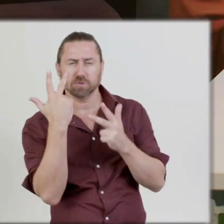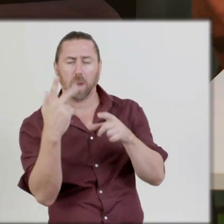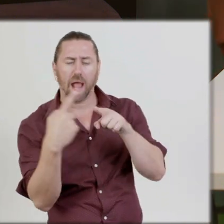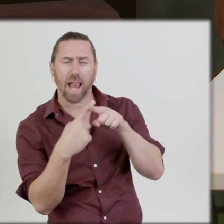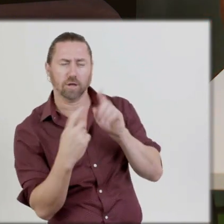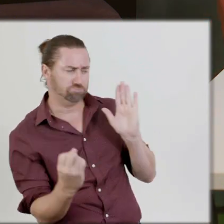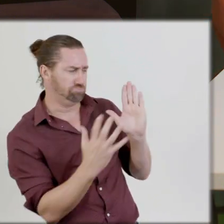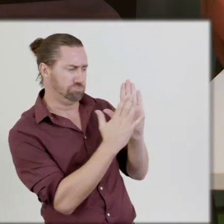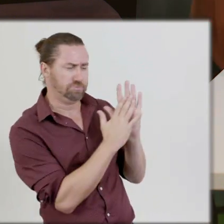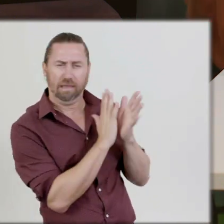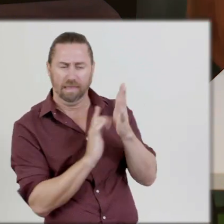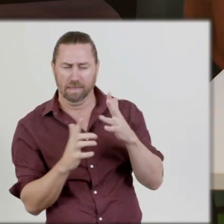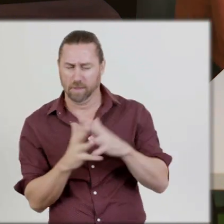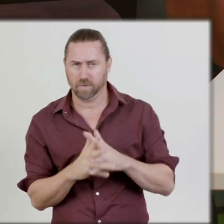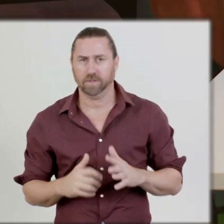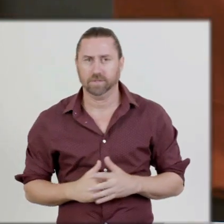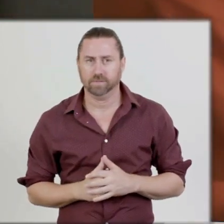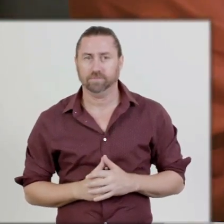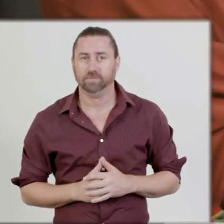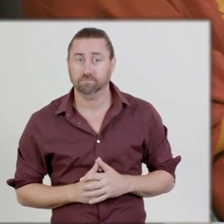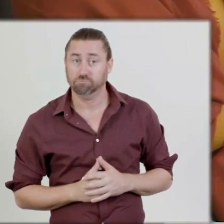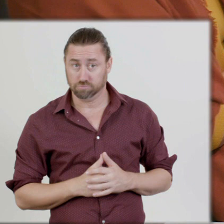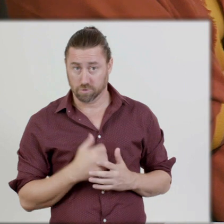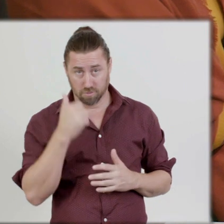Let's run a number sentence to show this problem.